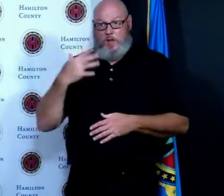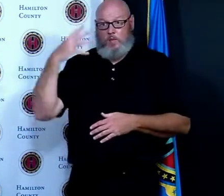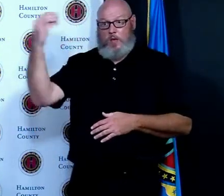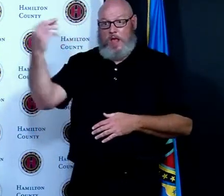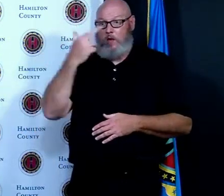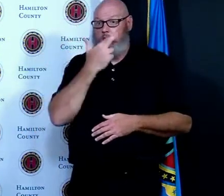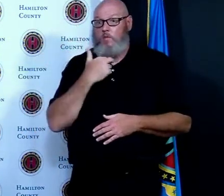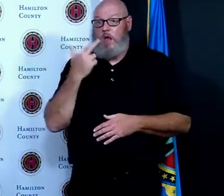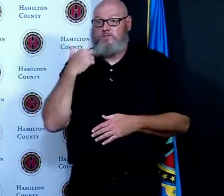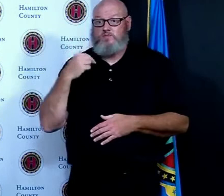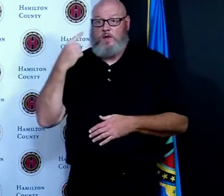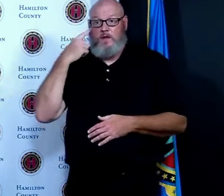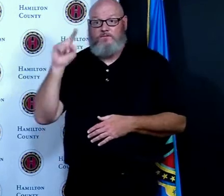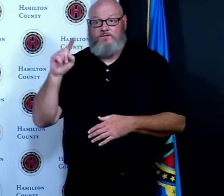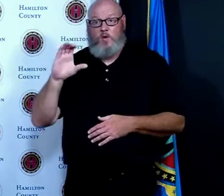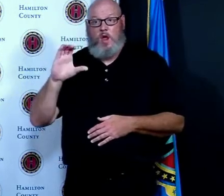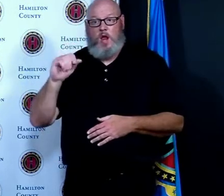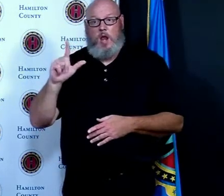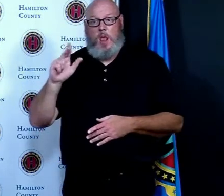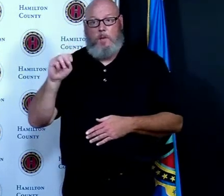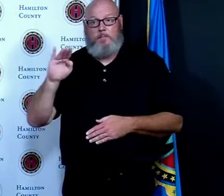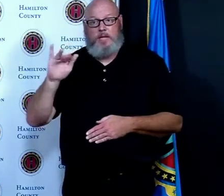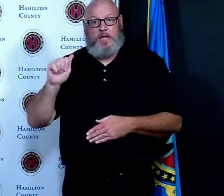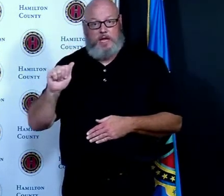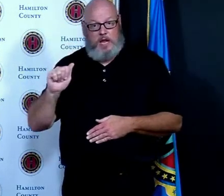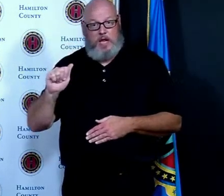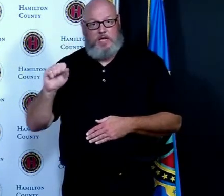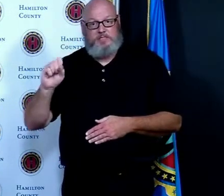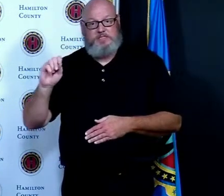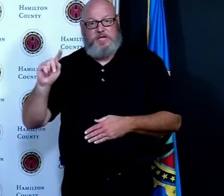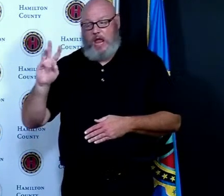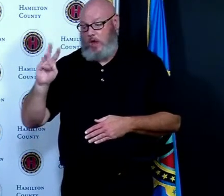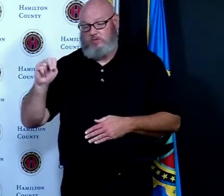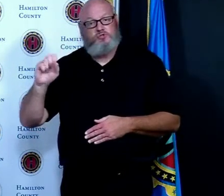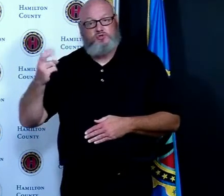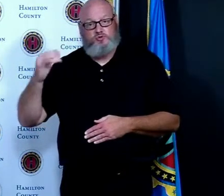I actually took a tour because they've used some of the CARES Act dollars to help those restaurants